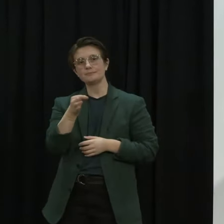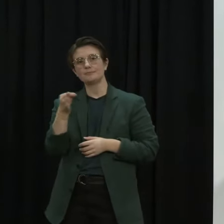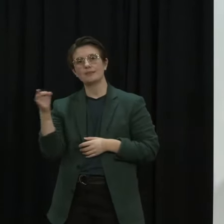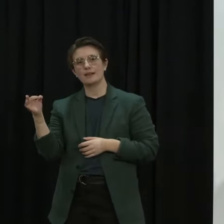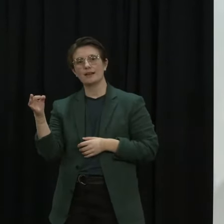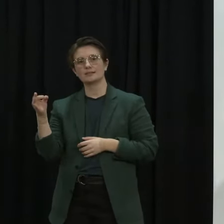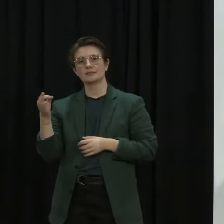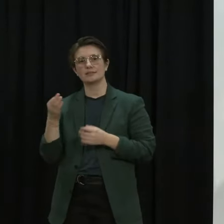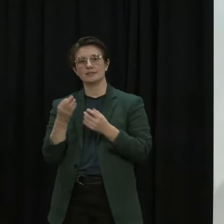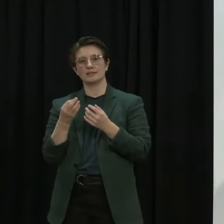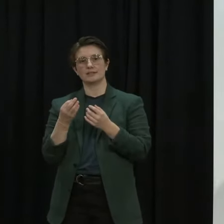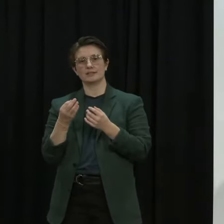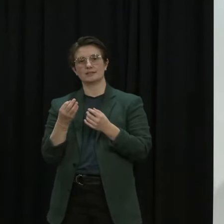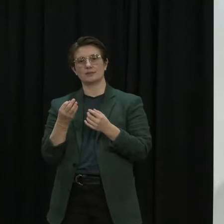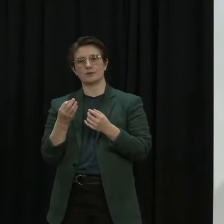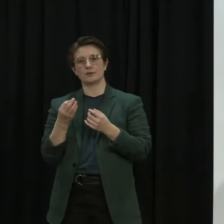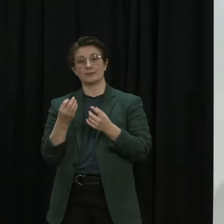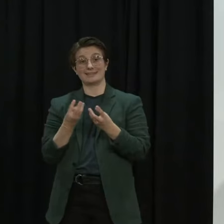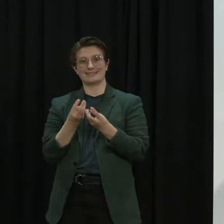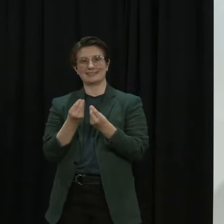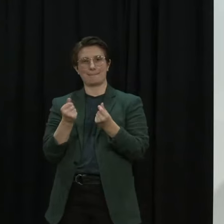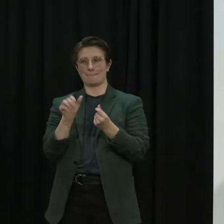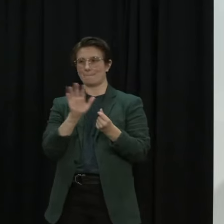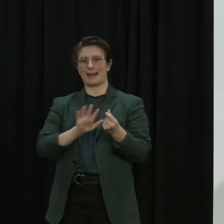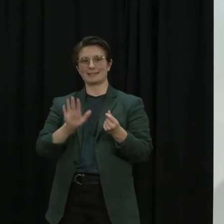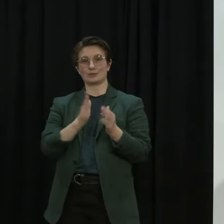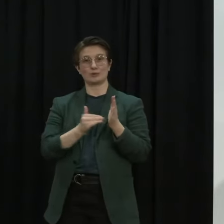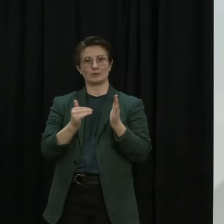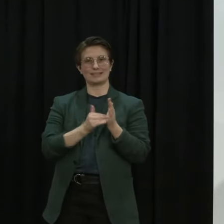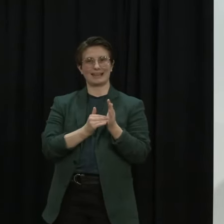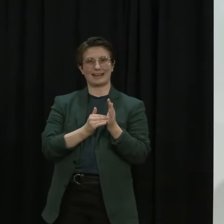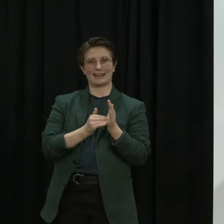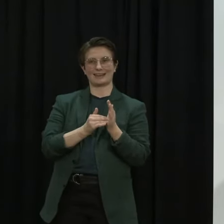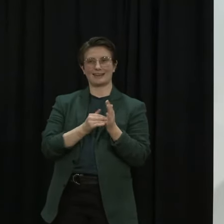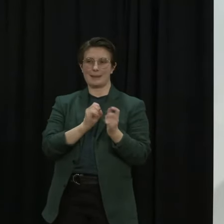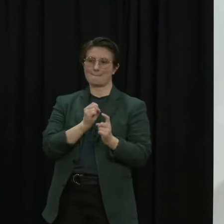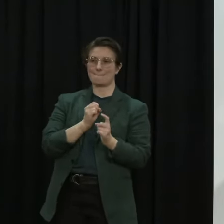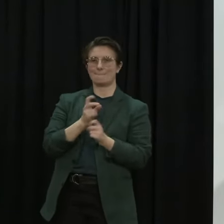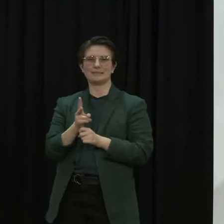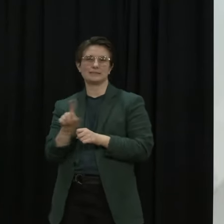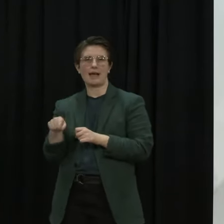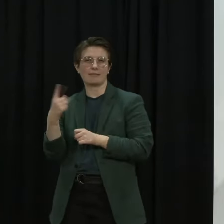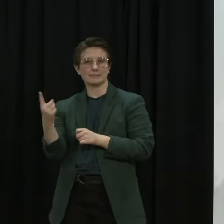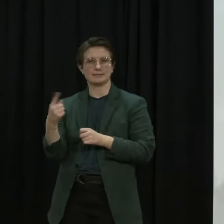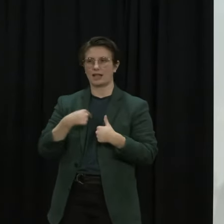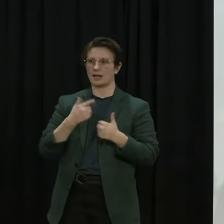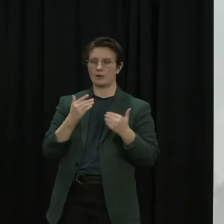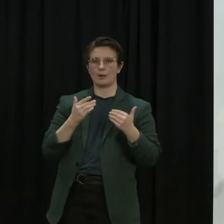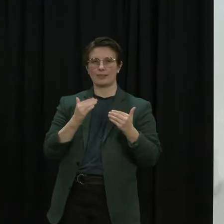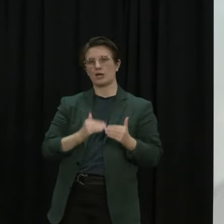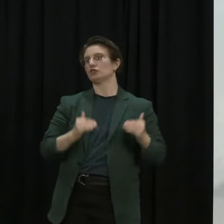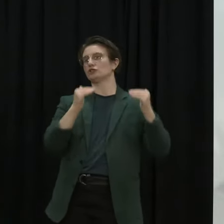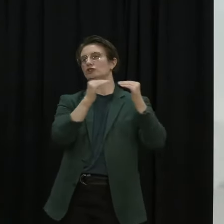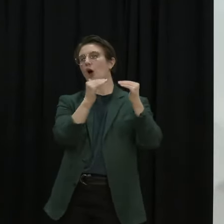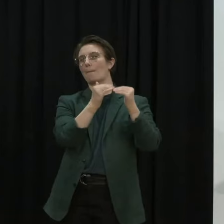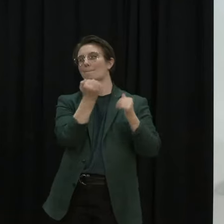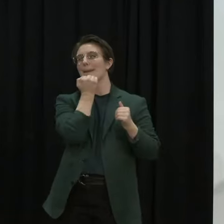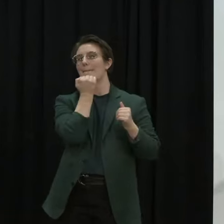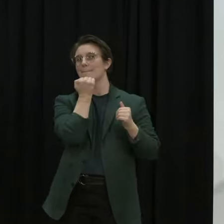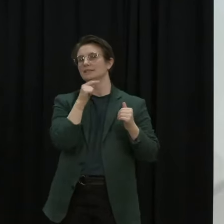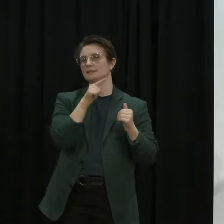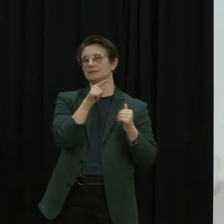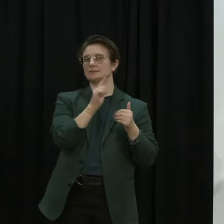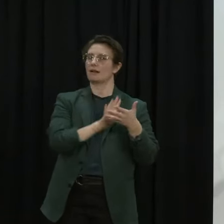this briefing.